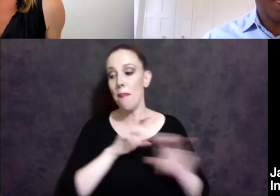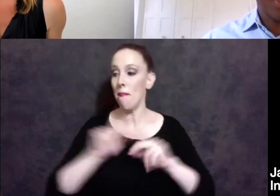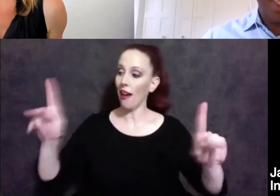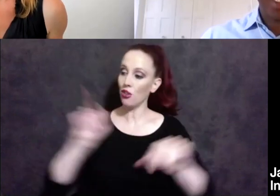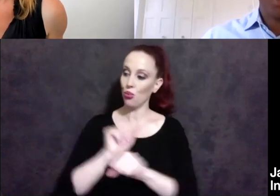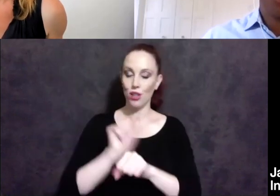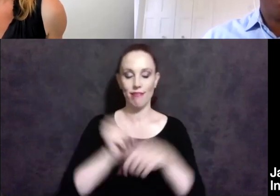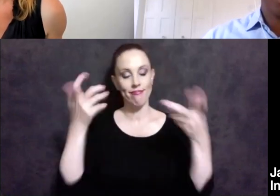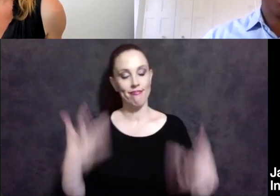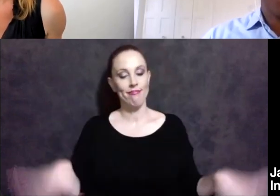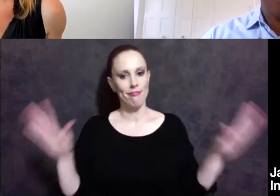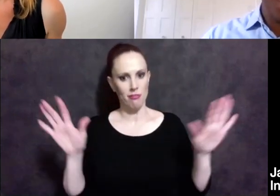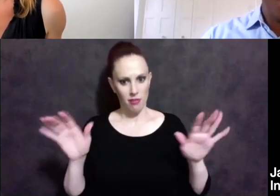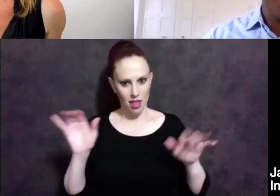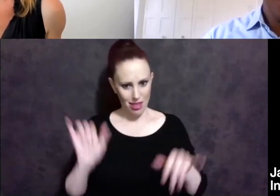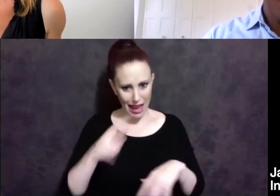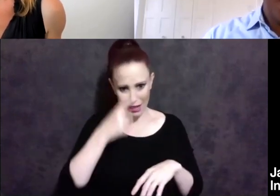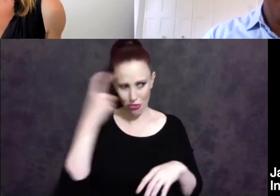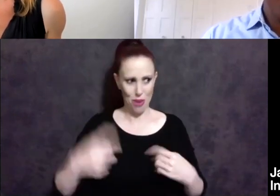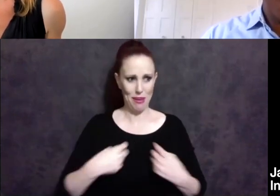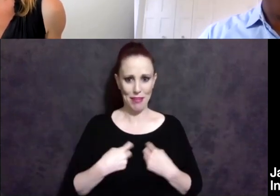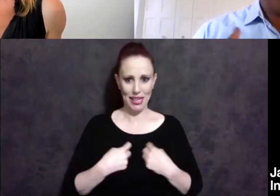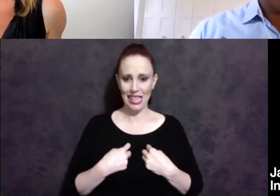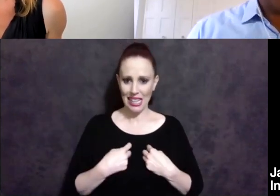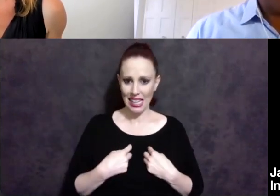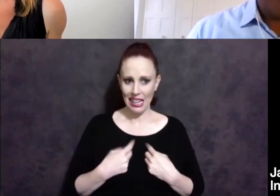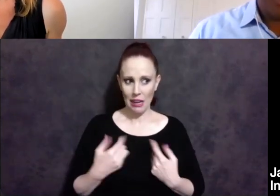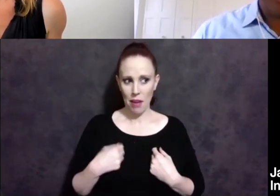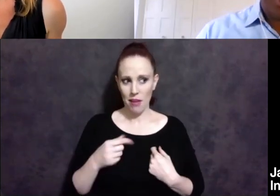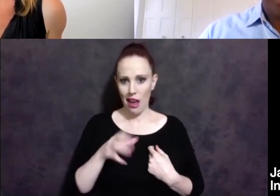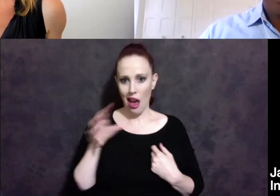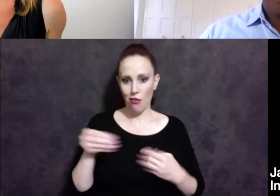work. That can be traumatizing to me because as the African American male in the office